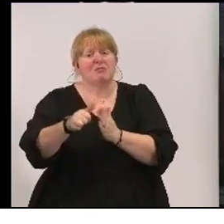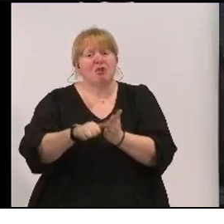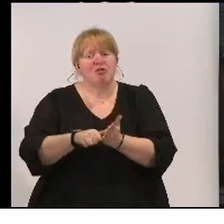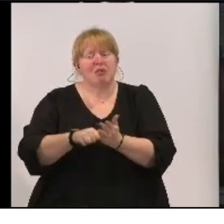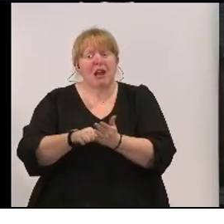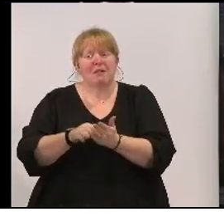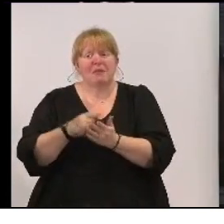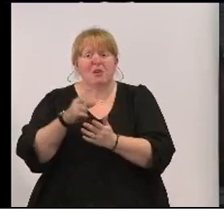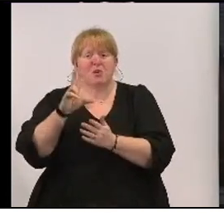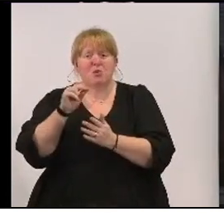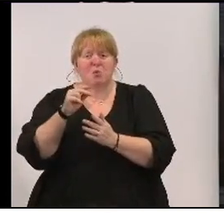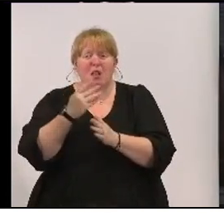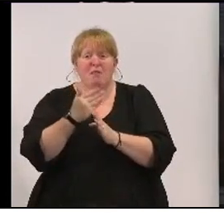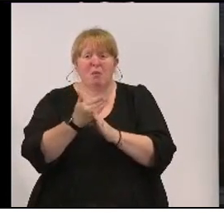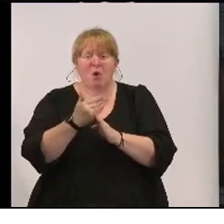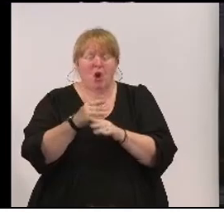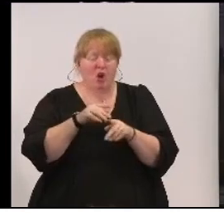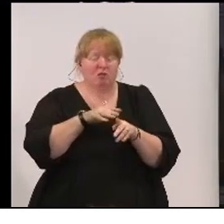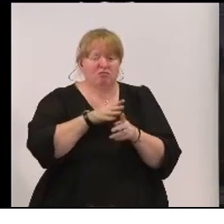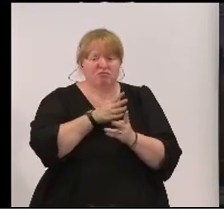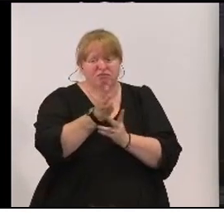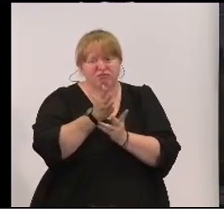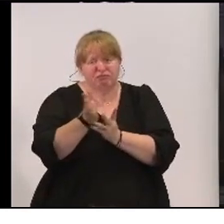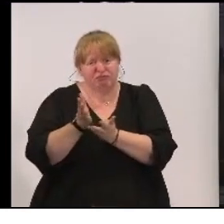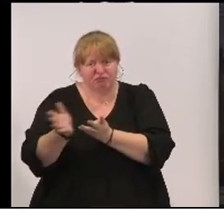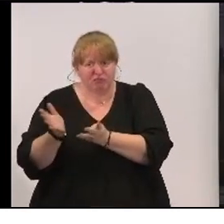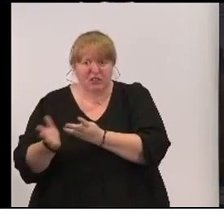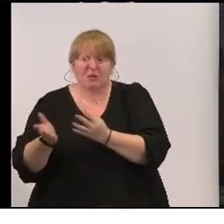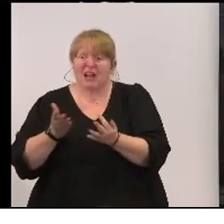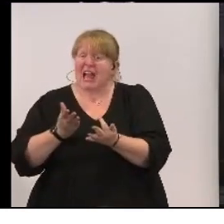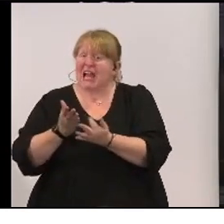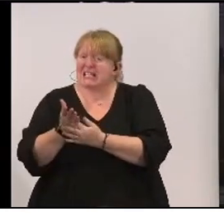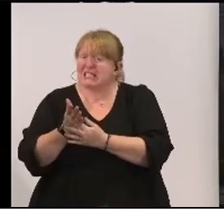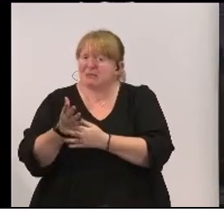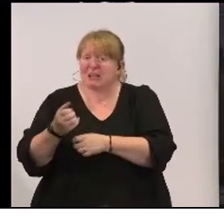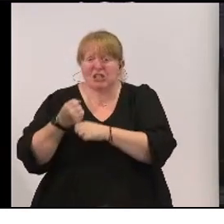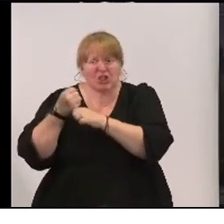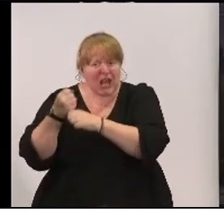We've got 12 work streams. We've got an accessibility champions function.